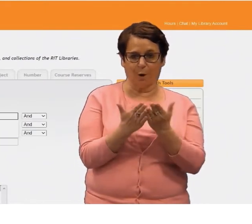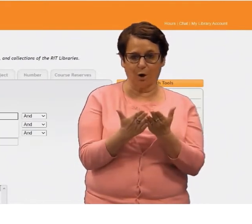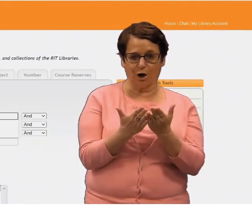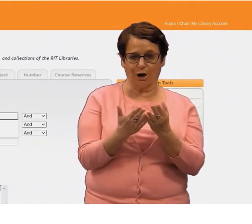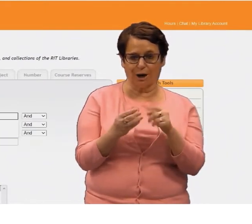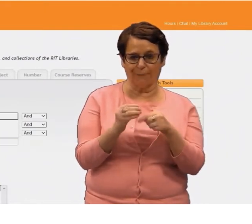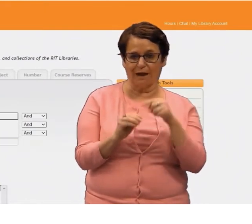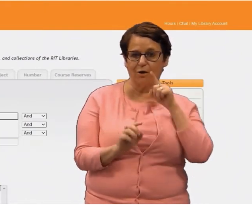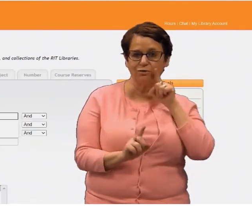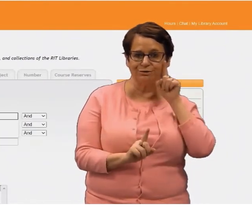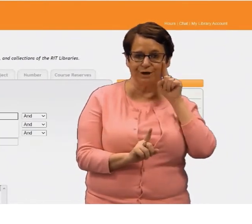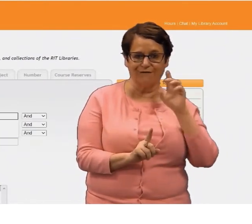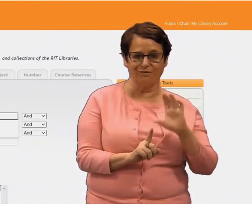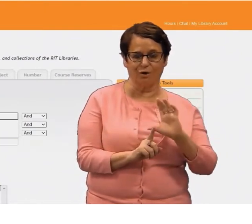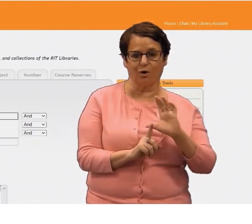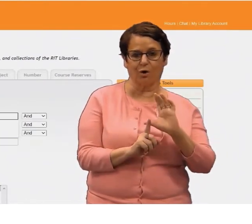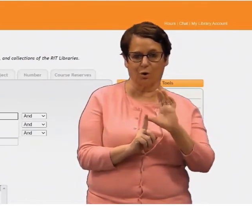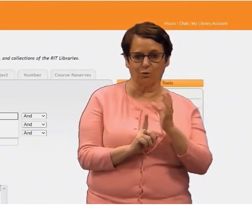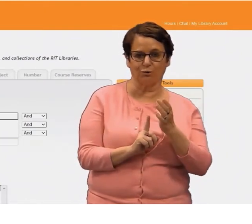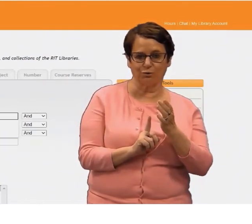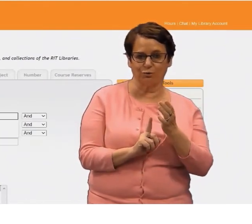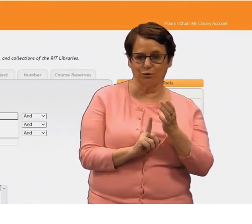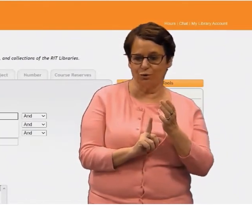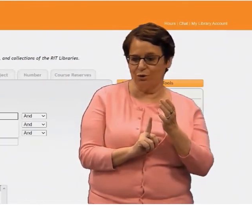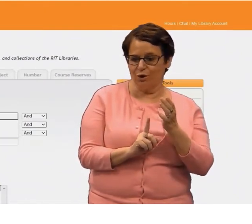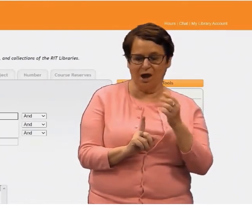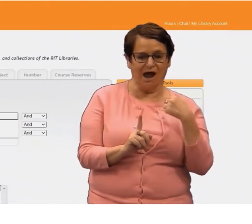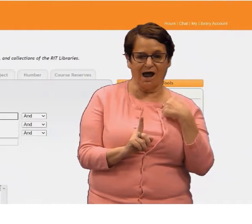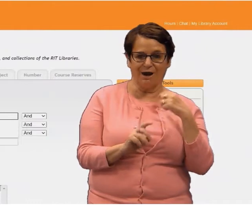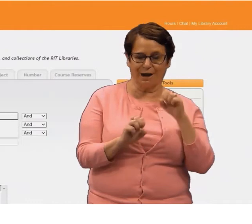Suppose I'm interested in finding a book about deaf culture.